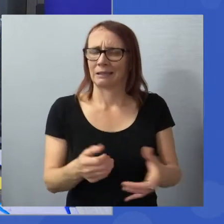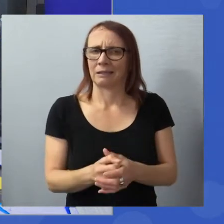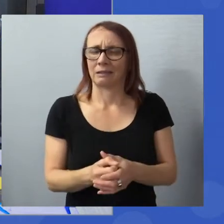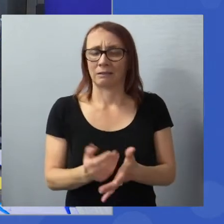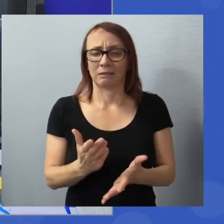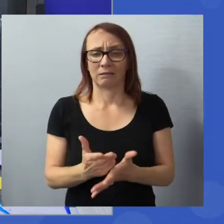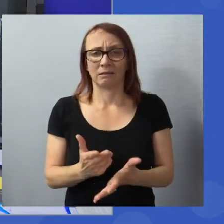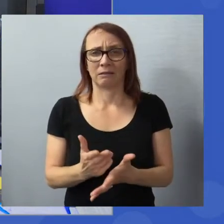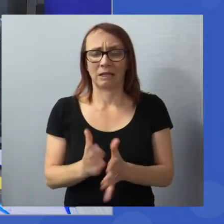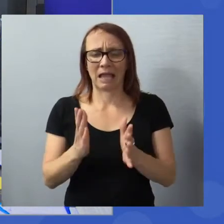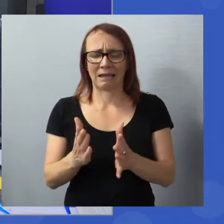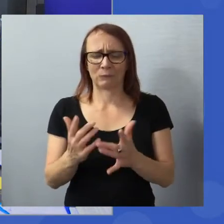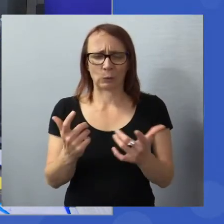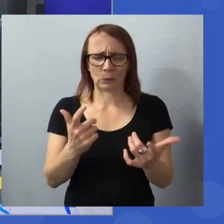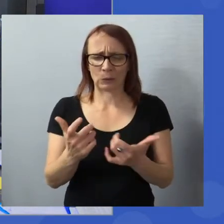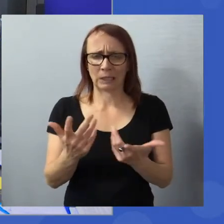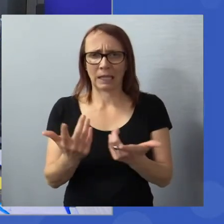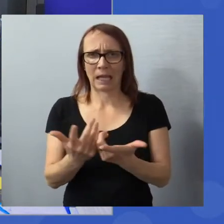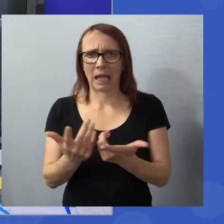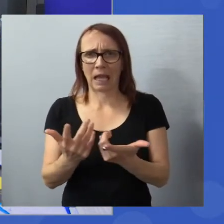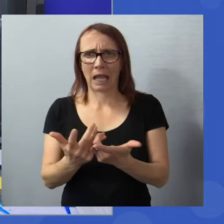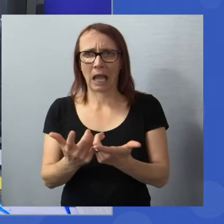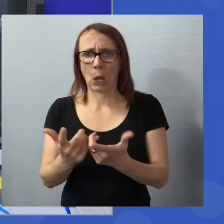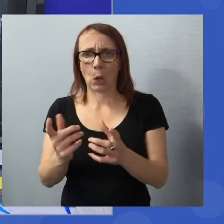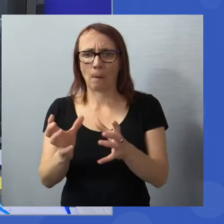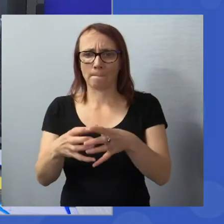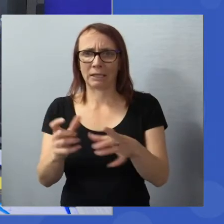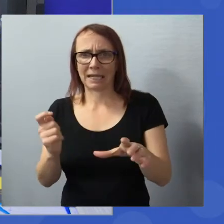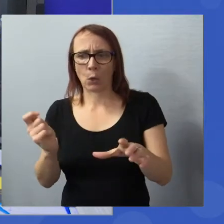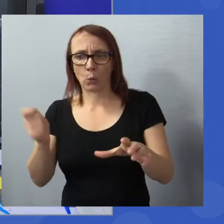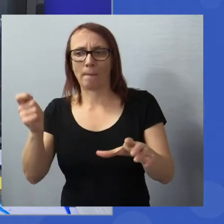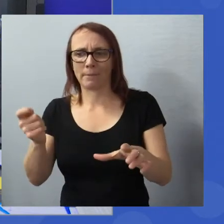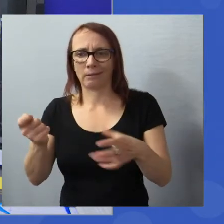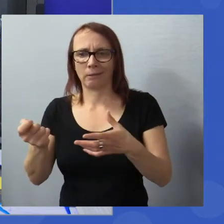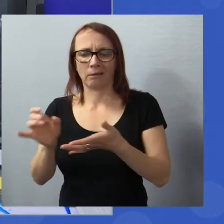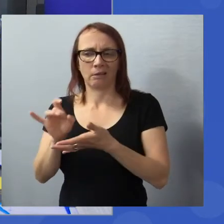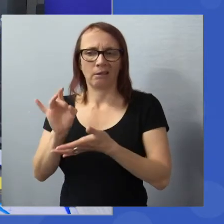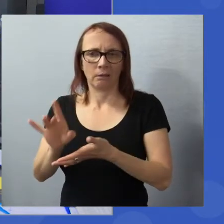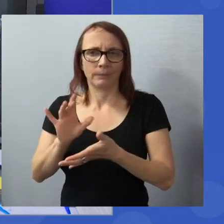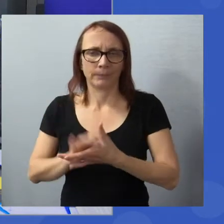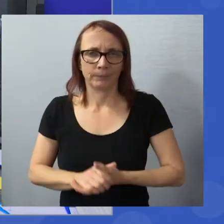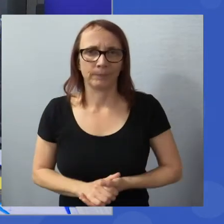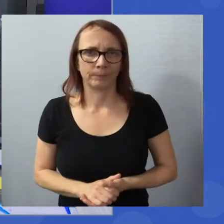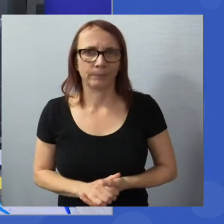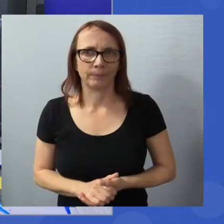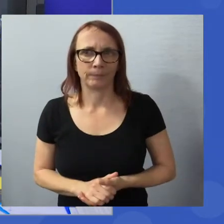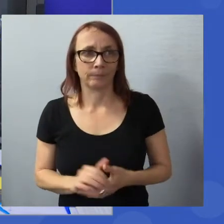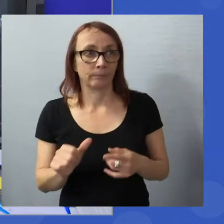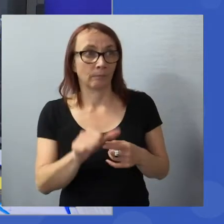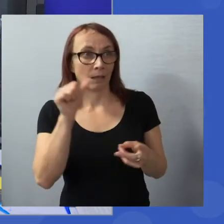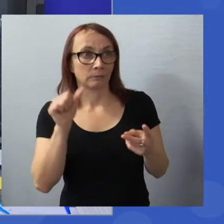that we look at ways of getting rid of the party whip a point here as well